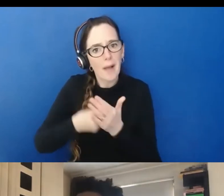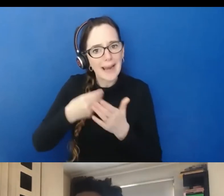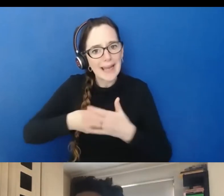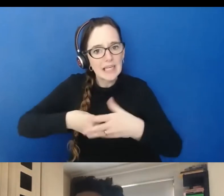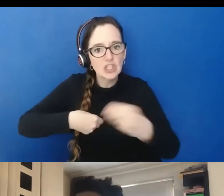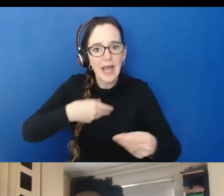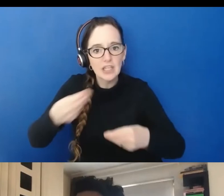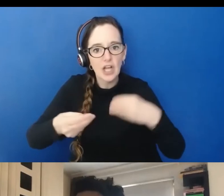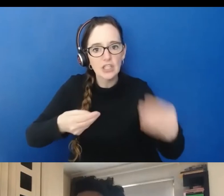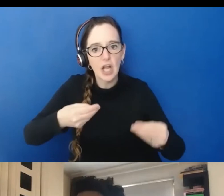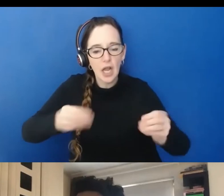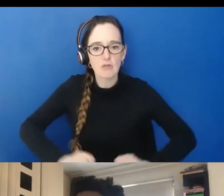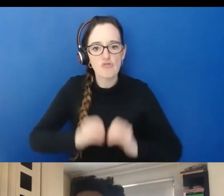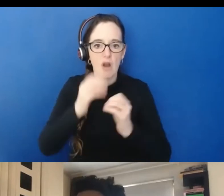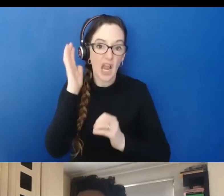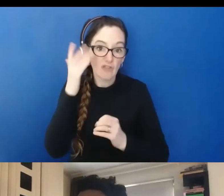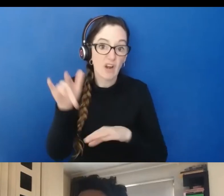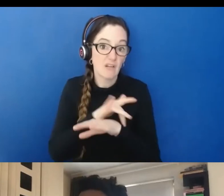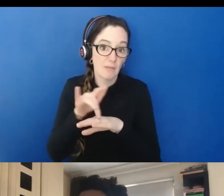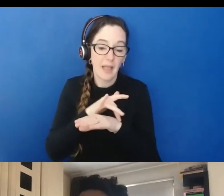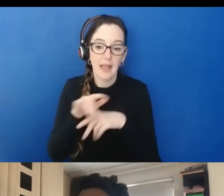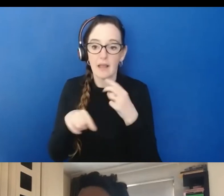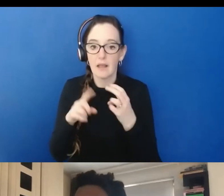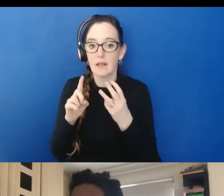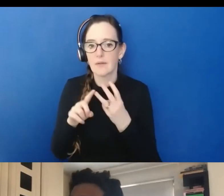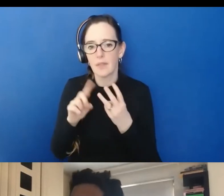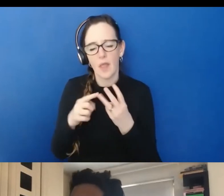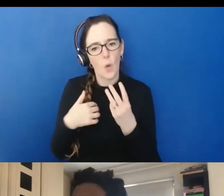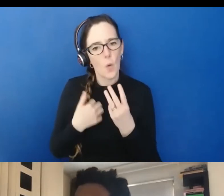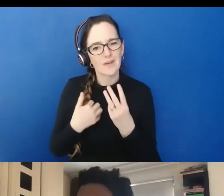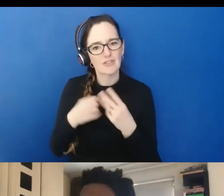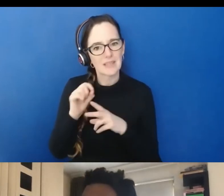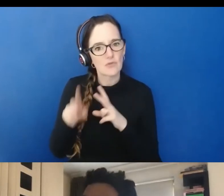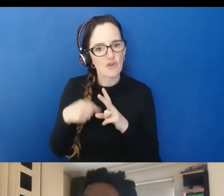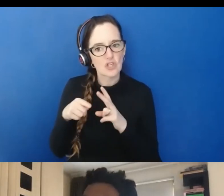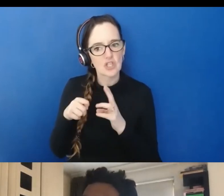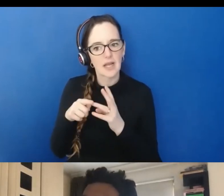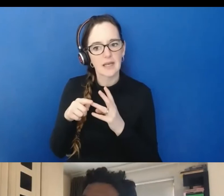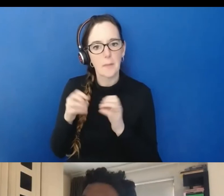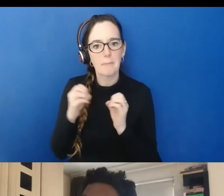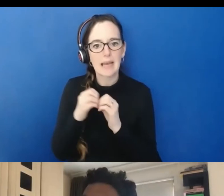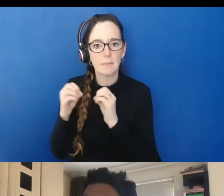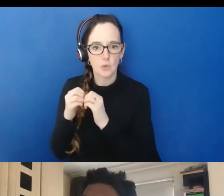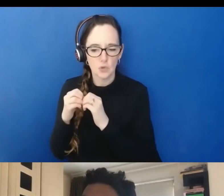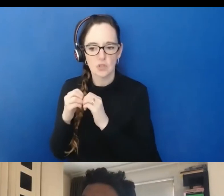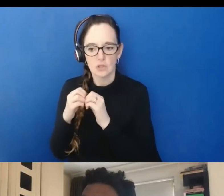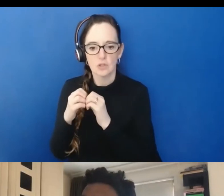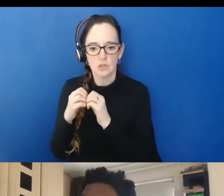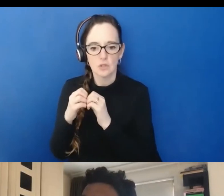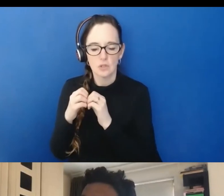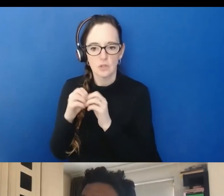And the other thing is quite an interesting project by Billy Blusel who wanted to create